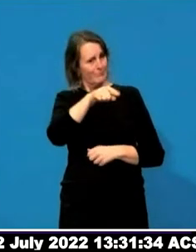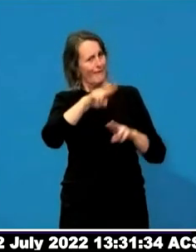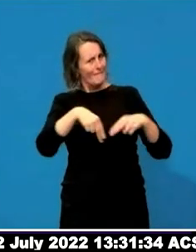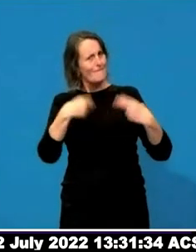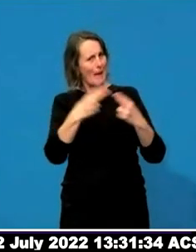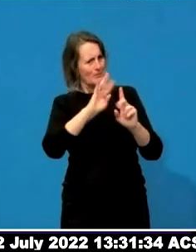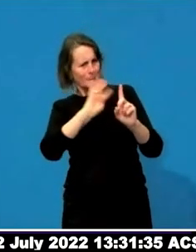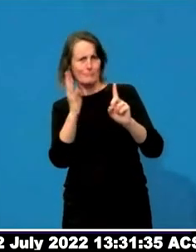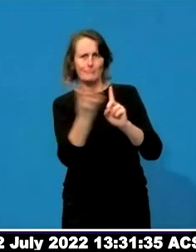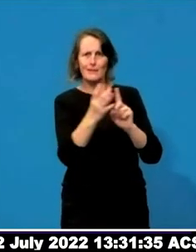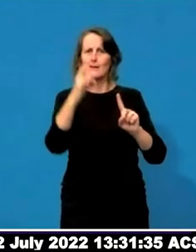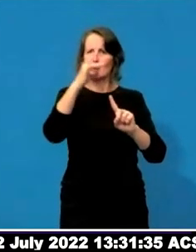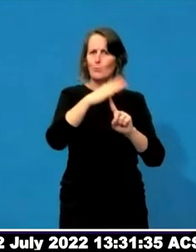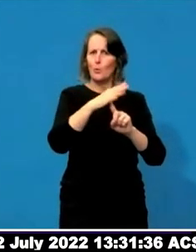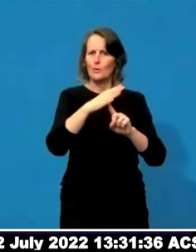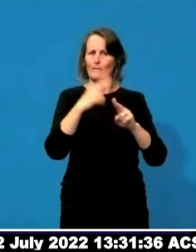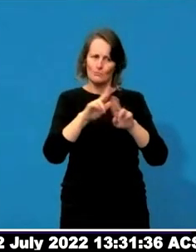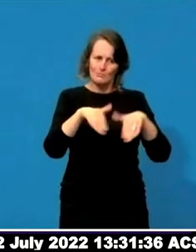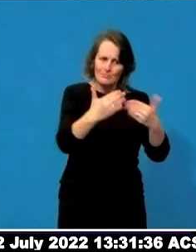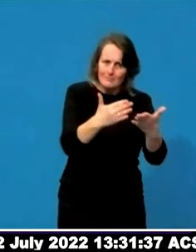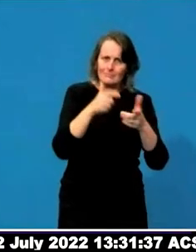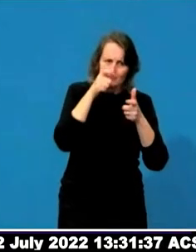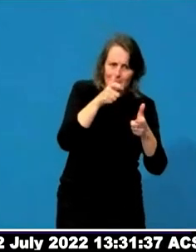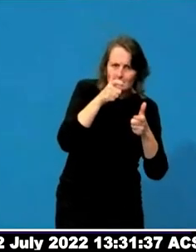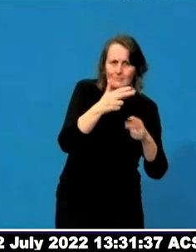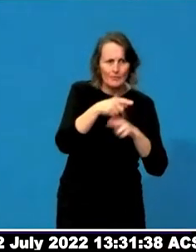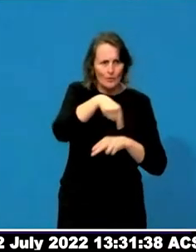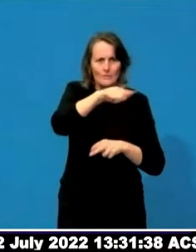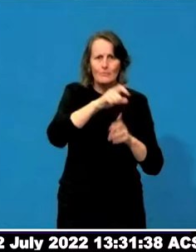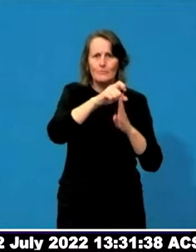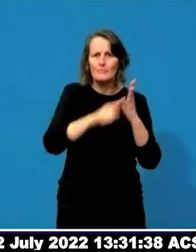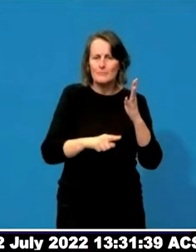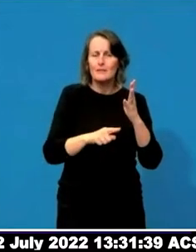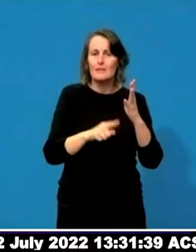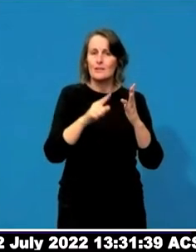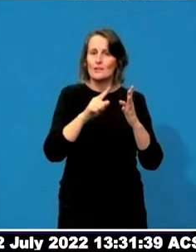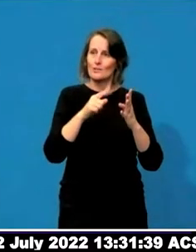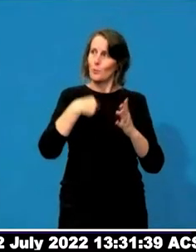and we think that we should be able to use the NDIS plan